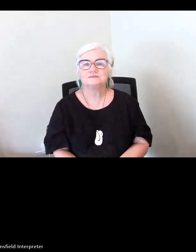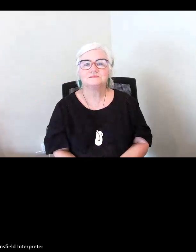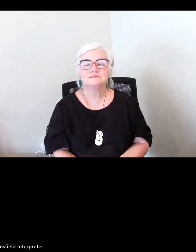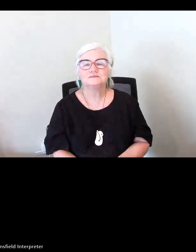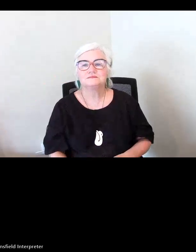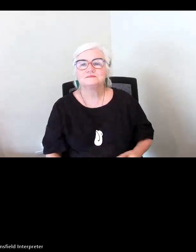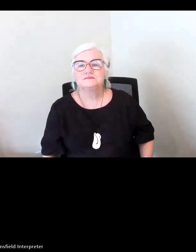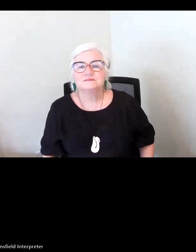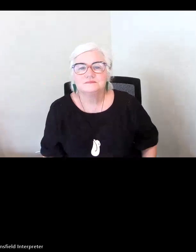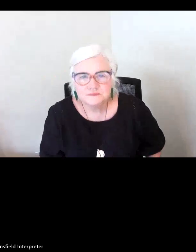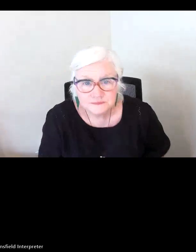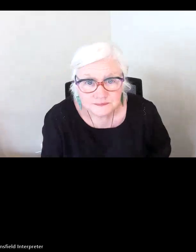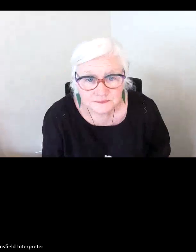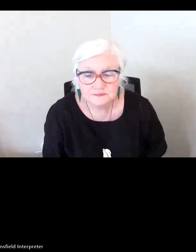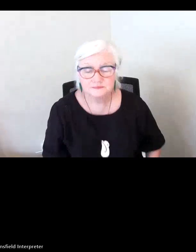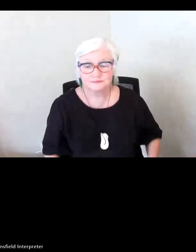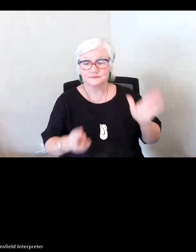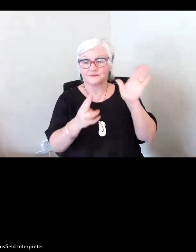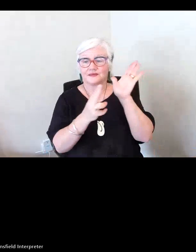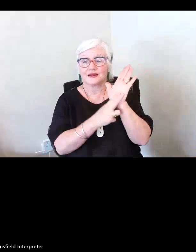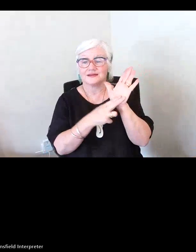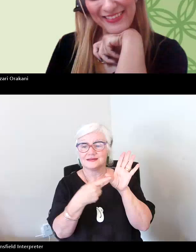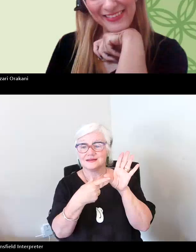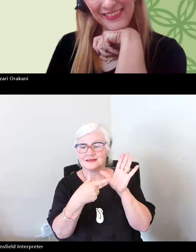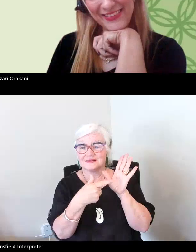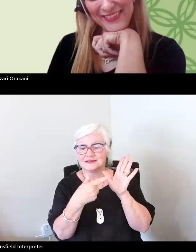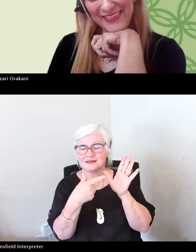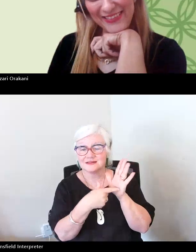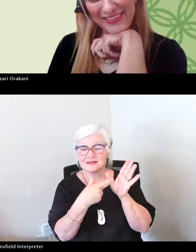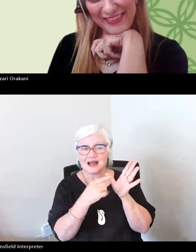Yeah, Natasha. [Natasha Brown - Speaking]